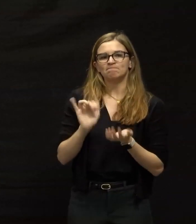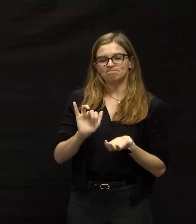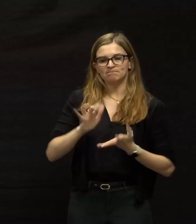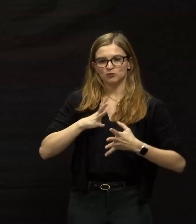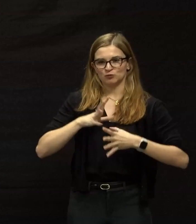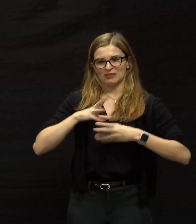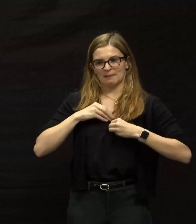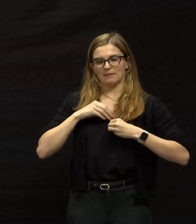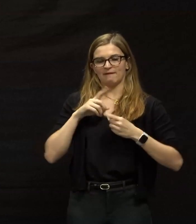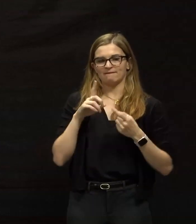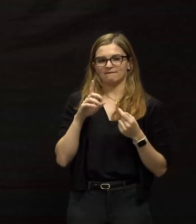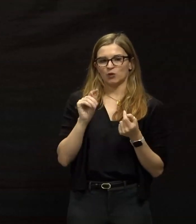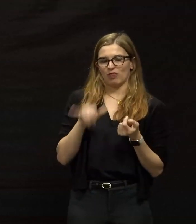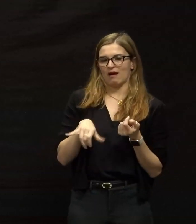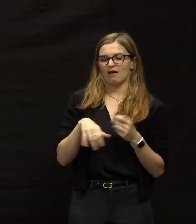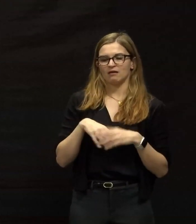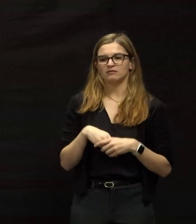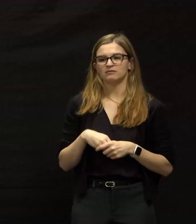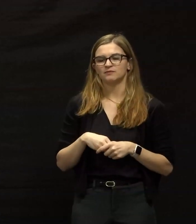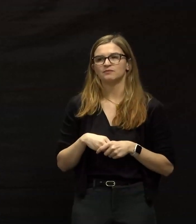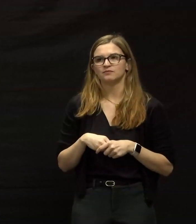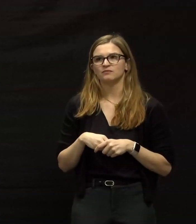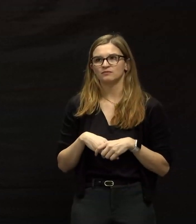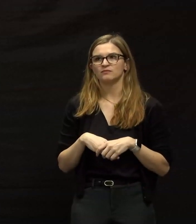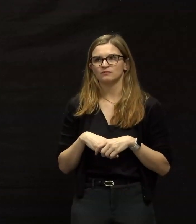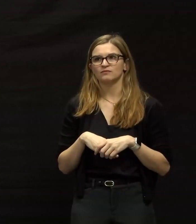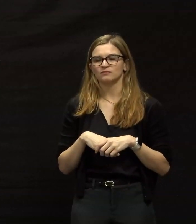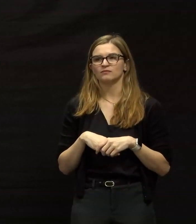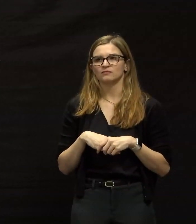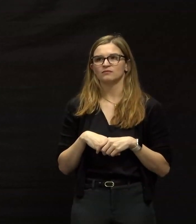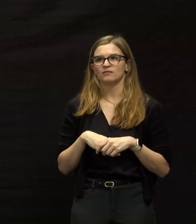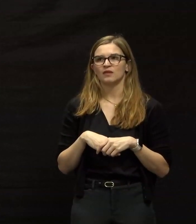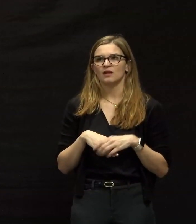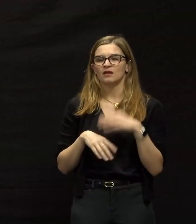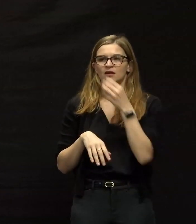and help parents be more receptive to that with that conversation.